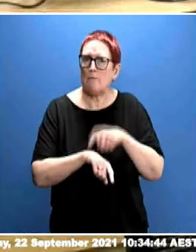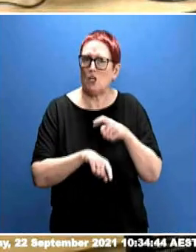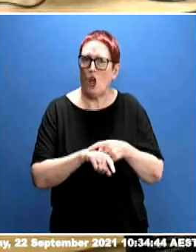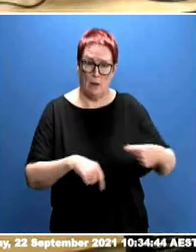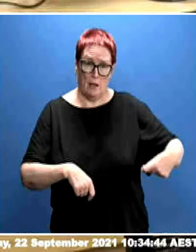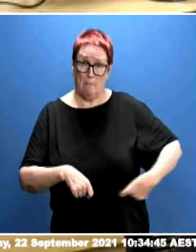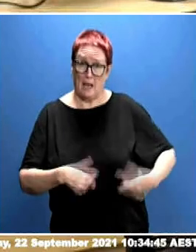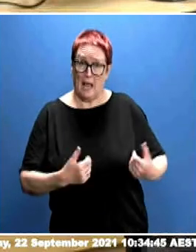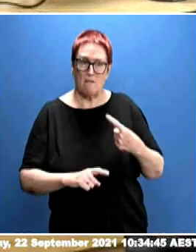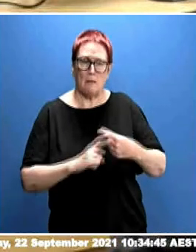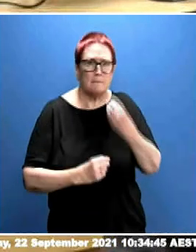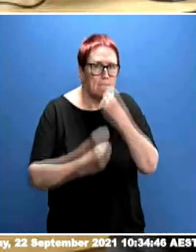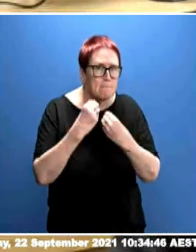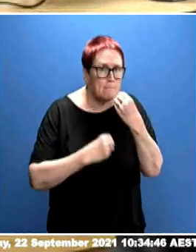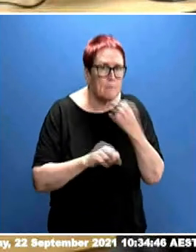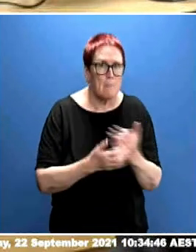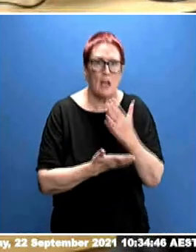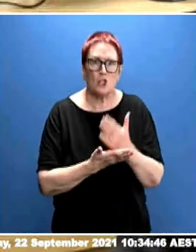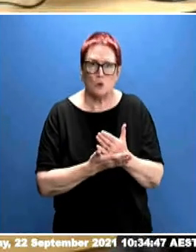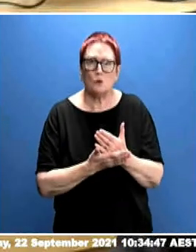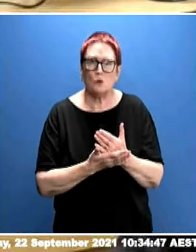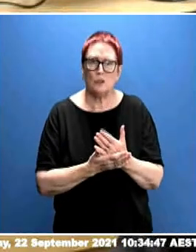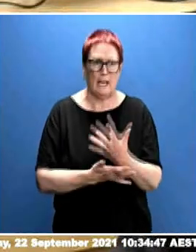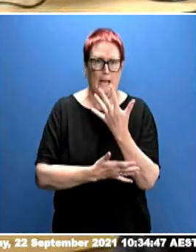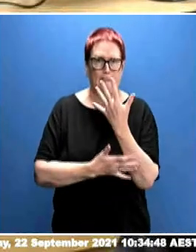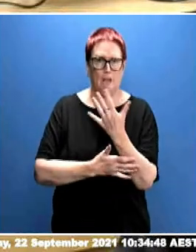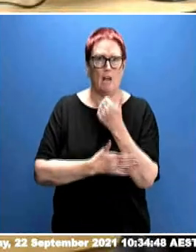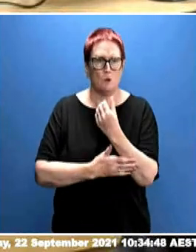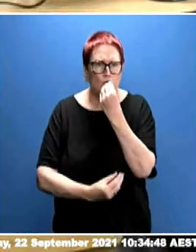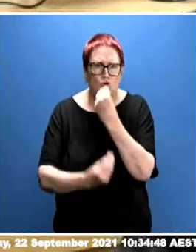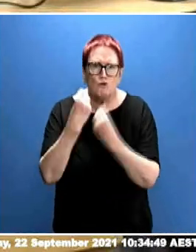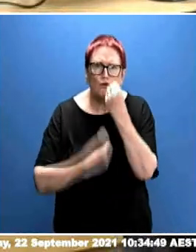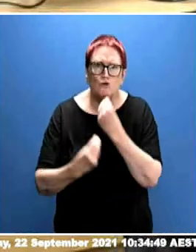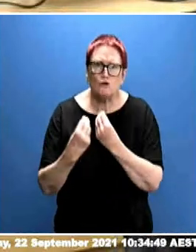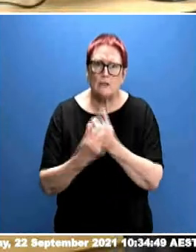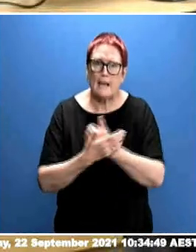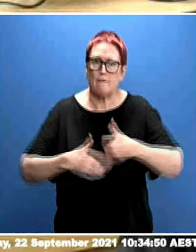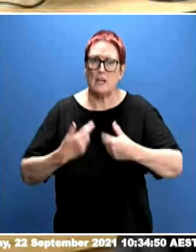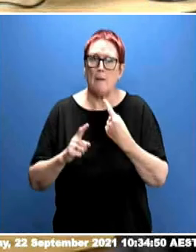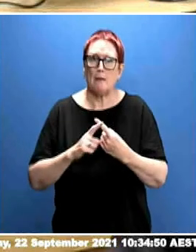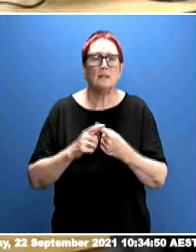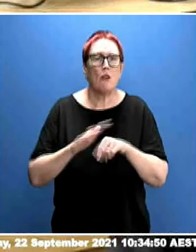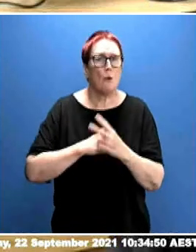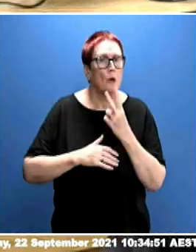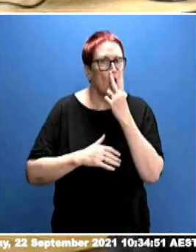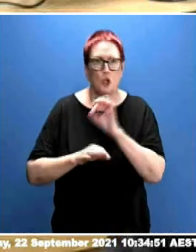mushing up her food, making sure she was having five good oral meals as well as the nasal feeds.